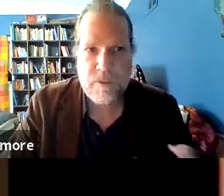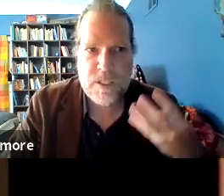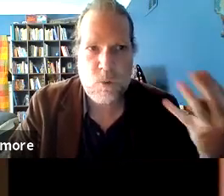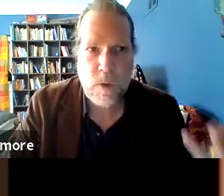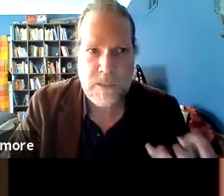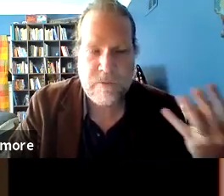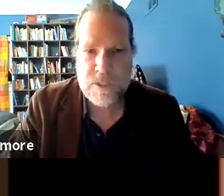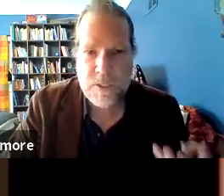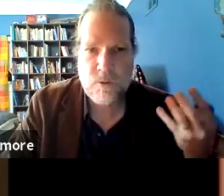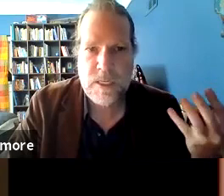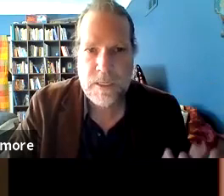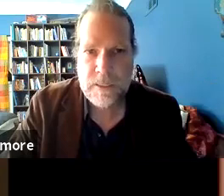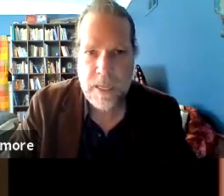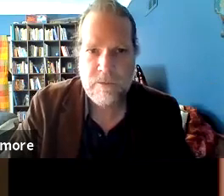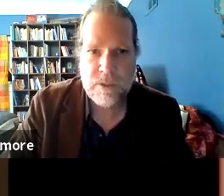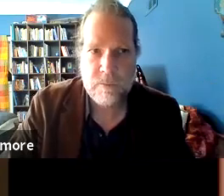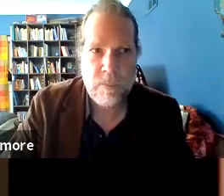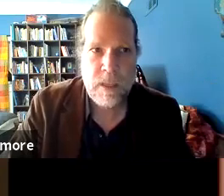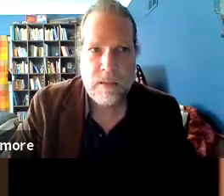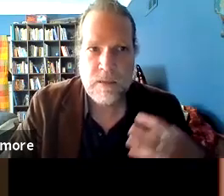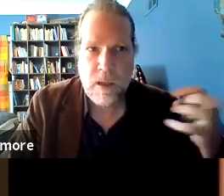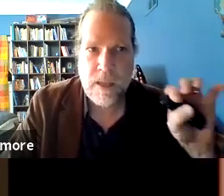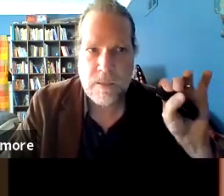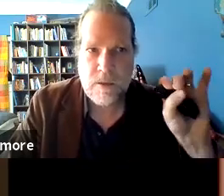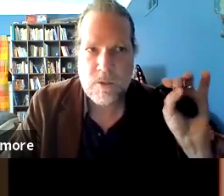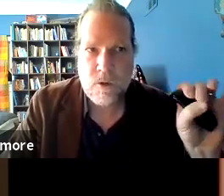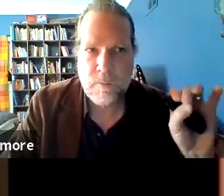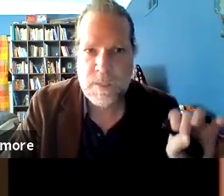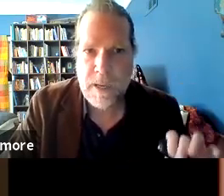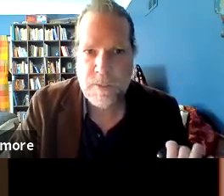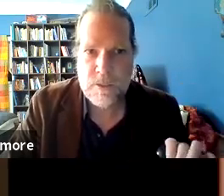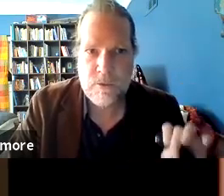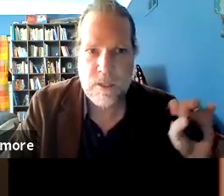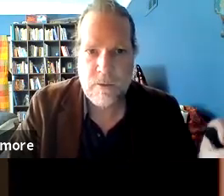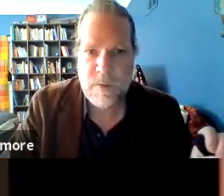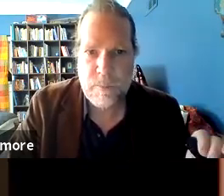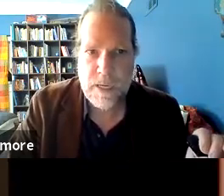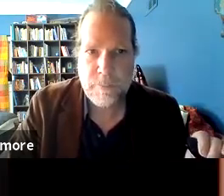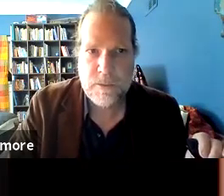with this 21st century nativism, that that Trump tapped into that other people tapped